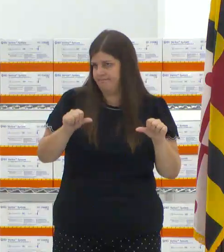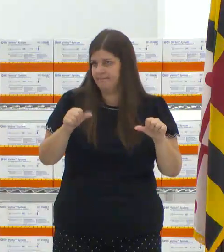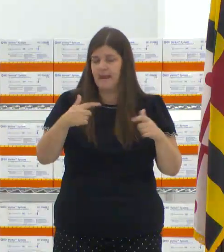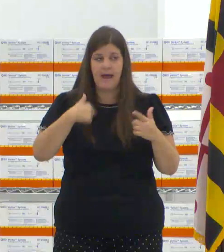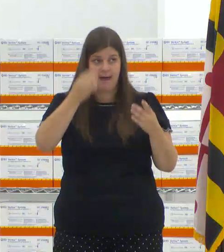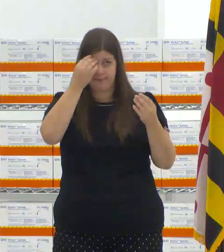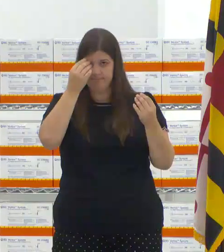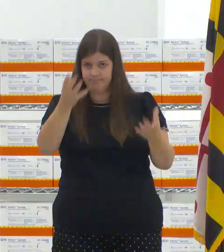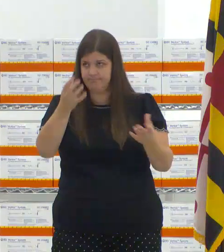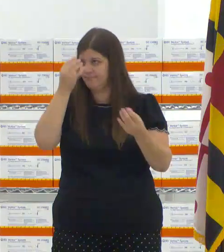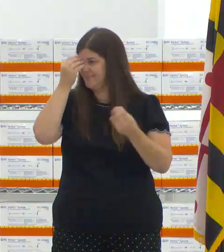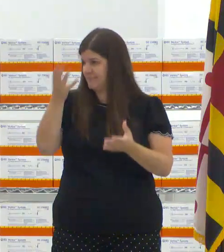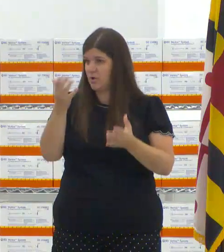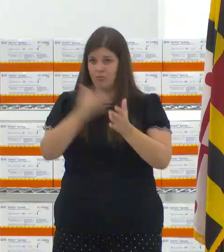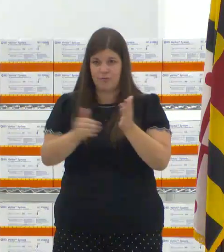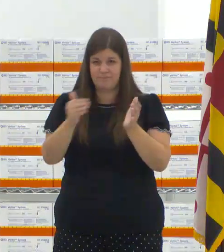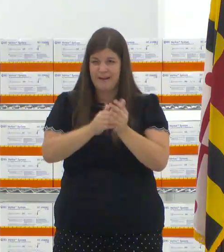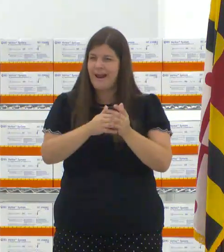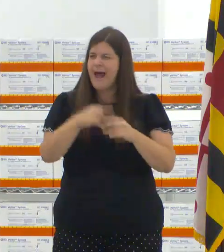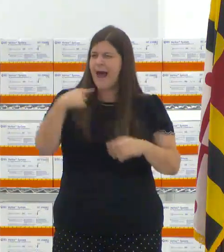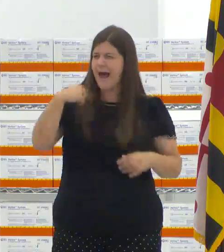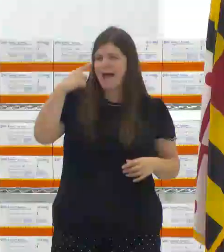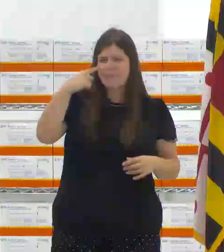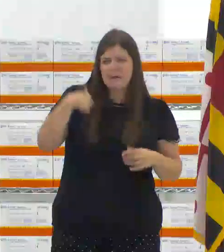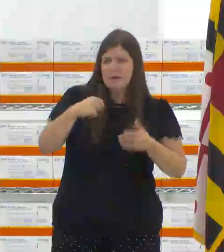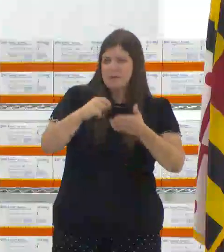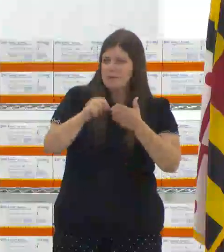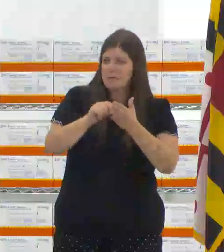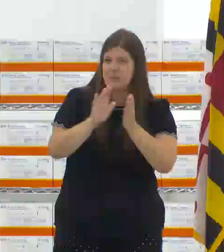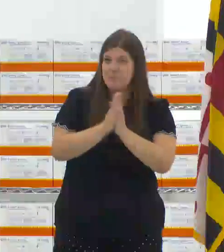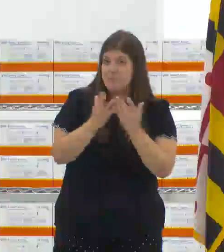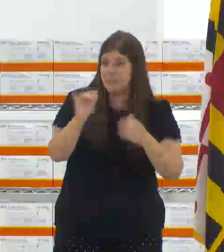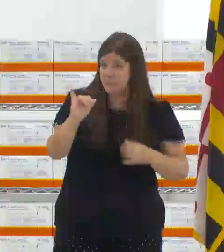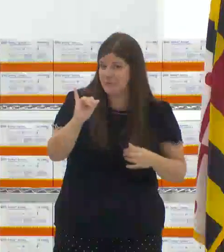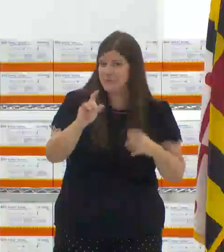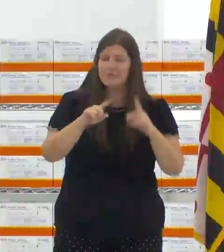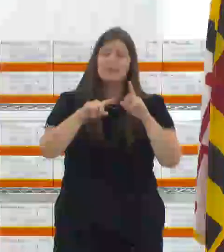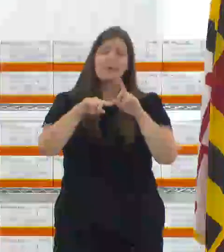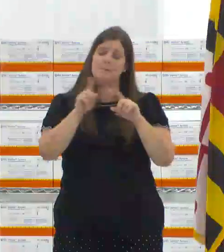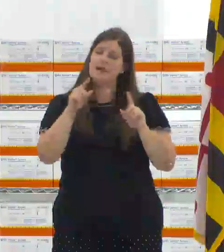But the good news is I think after we put this compact together, I think that now HHS and